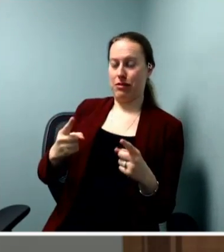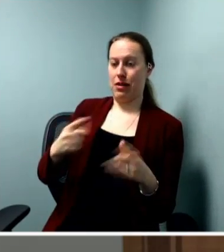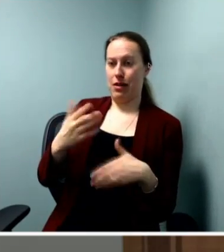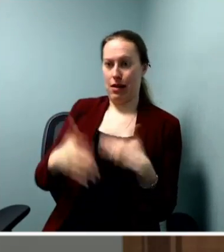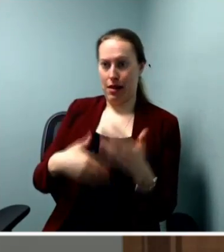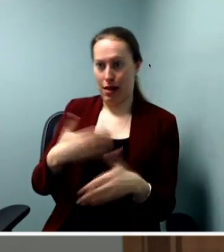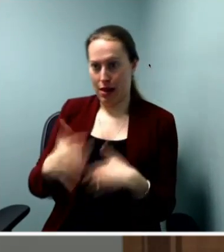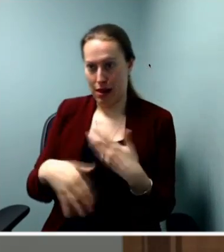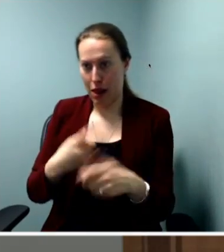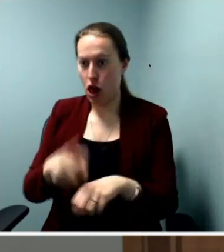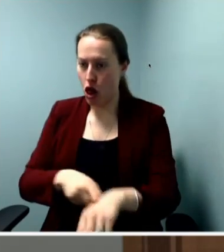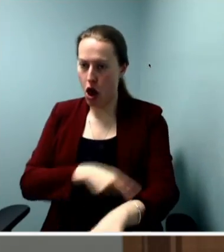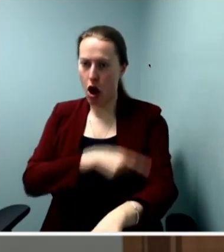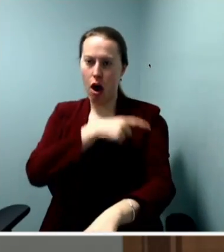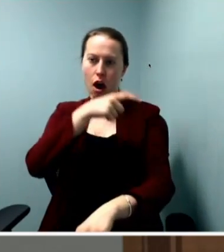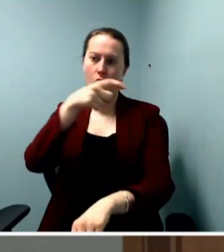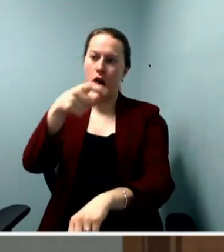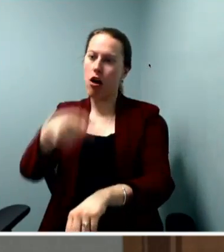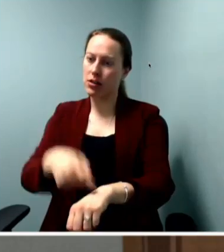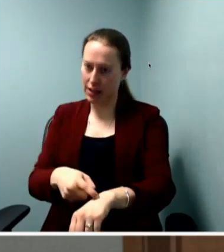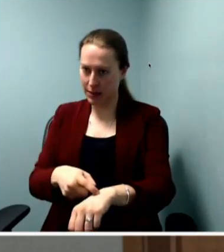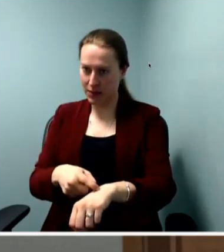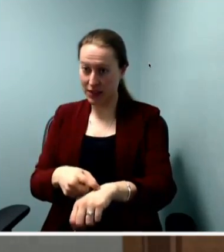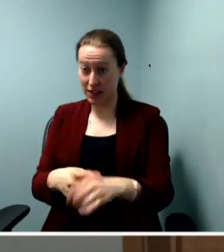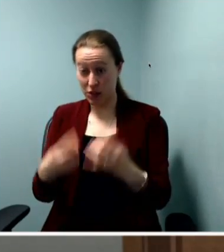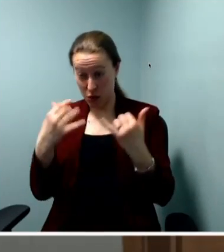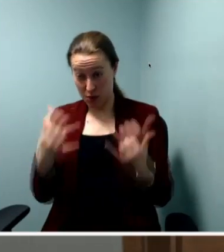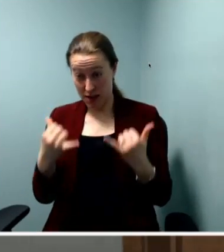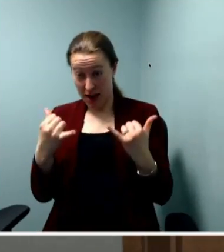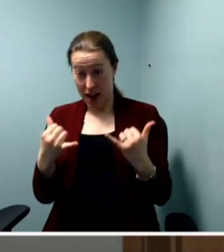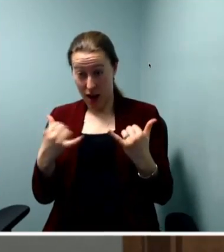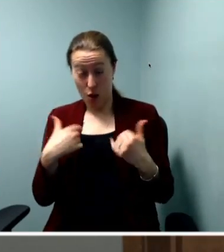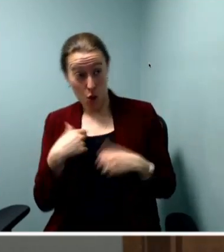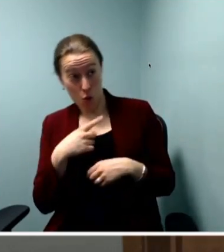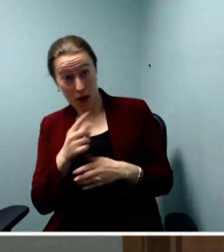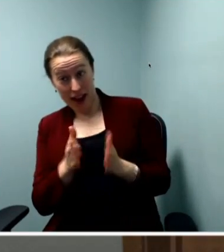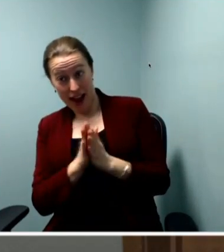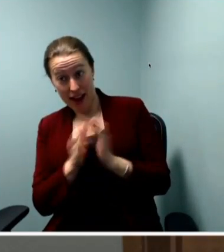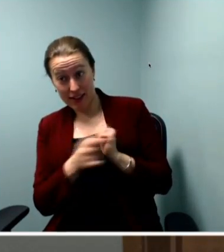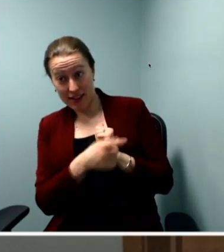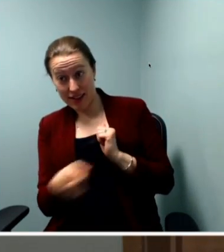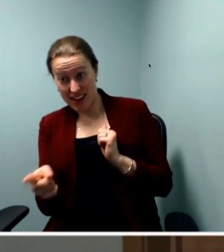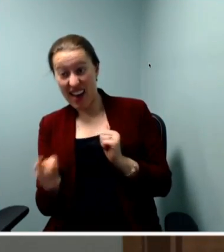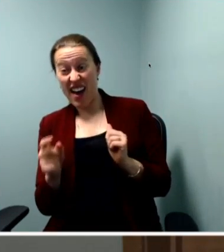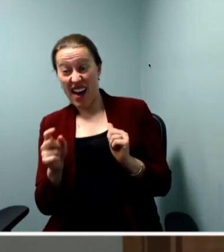And now if we're asking people to make their dance classes inclusive,